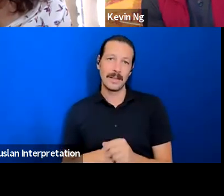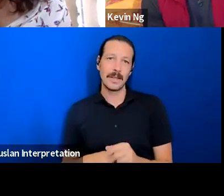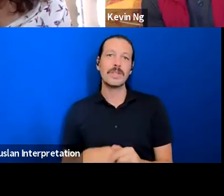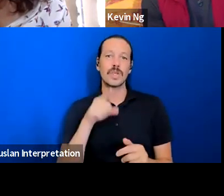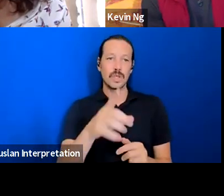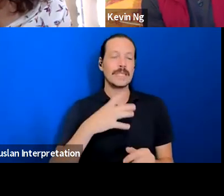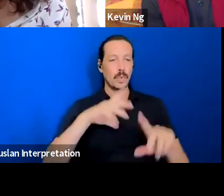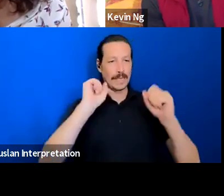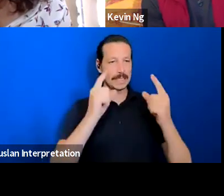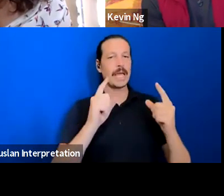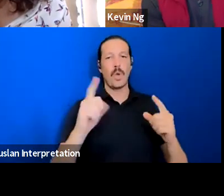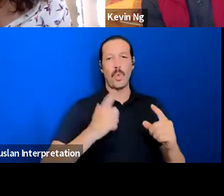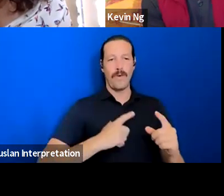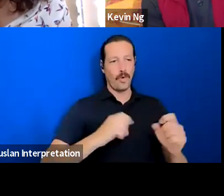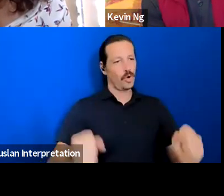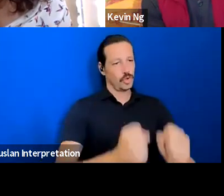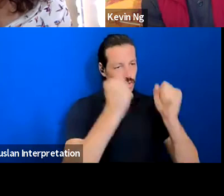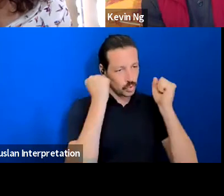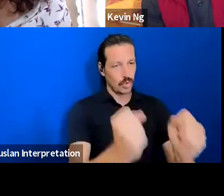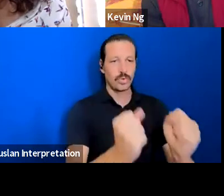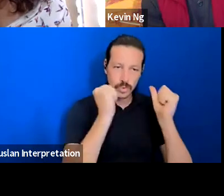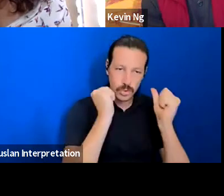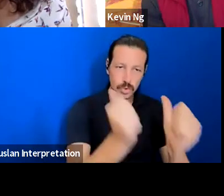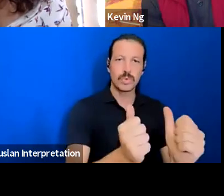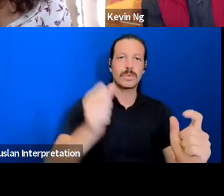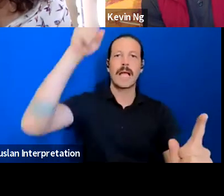meets the criteria and then really advocate in those meetings for those ones to get supported.